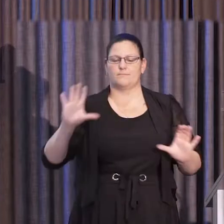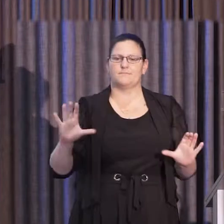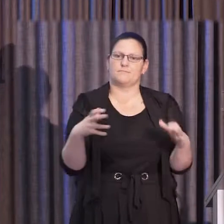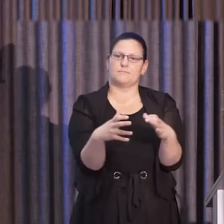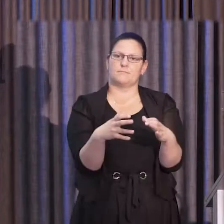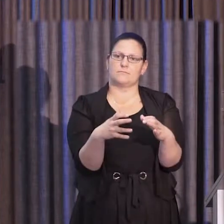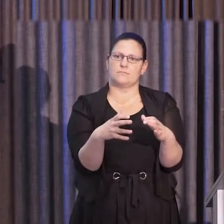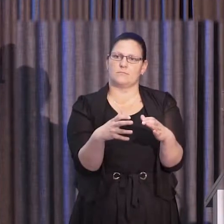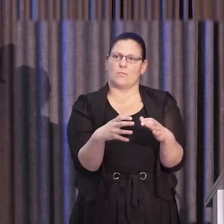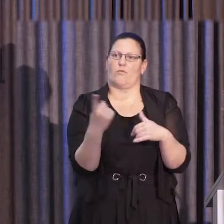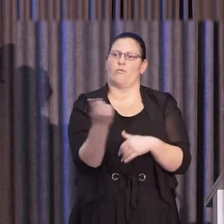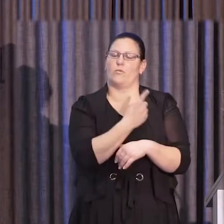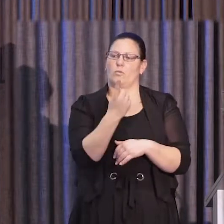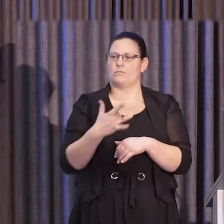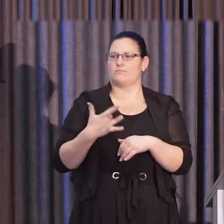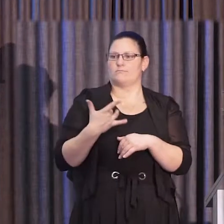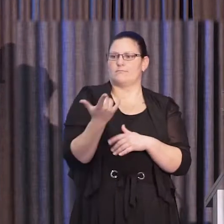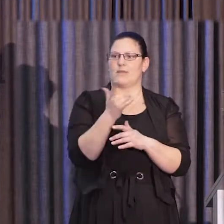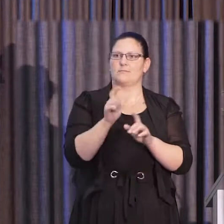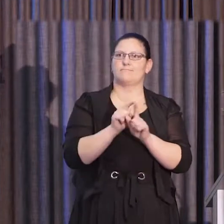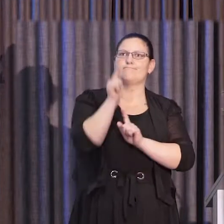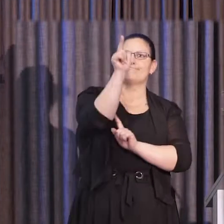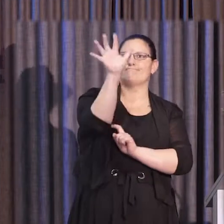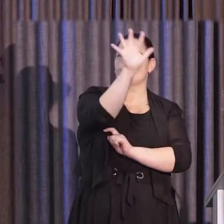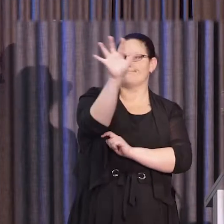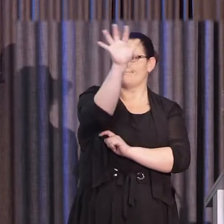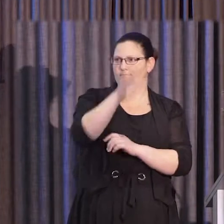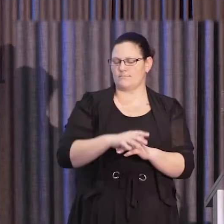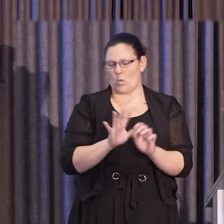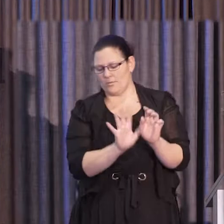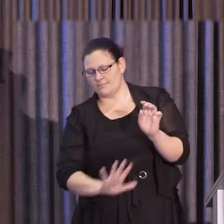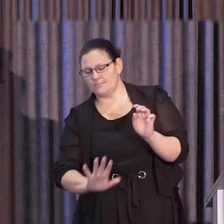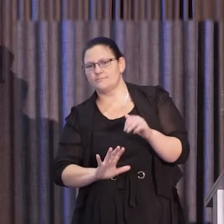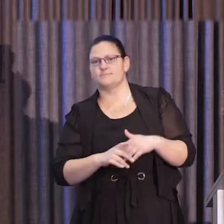to people living in those communities. The vision of the department is very much focused